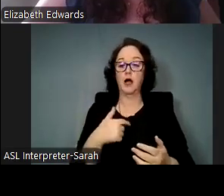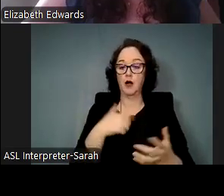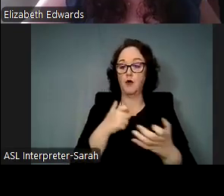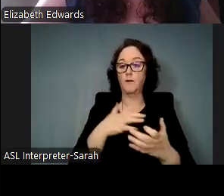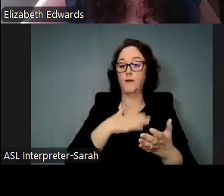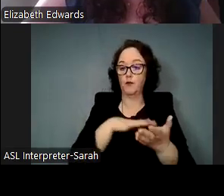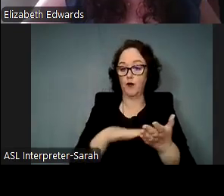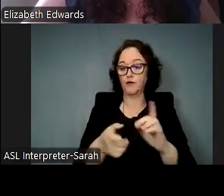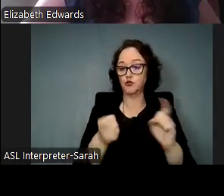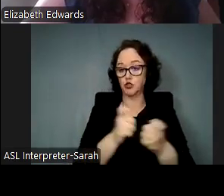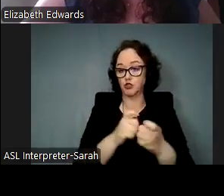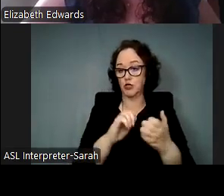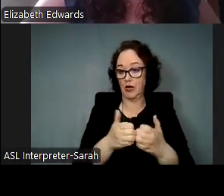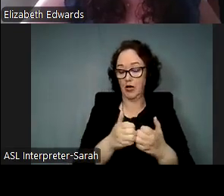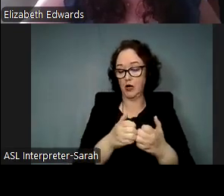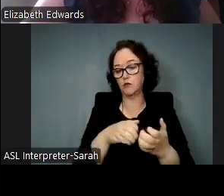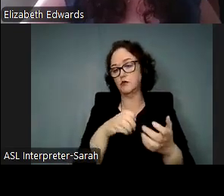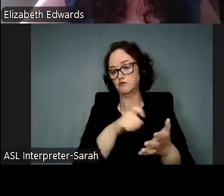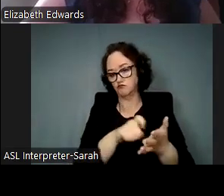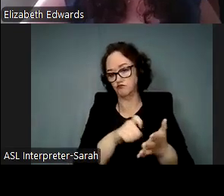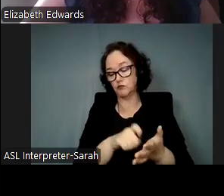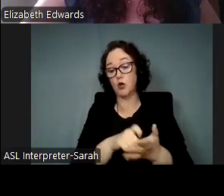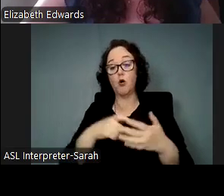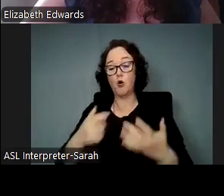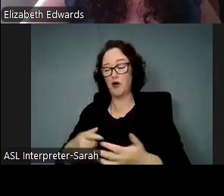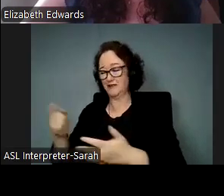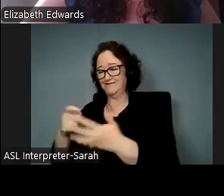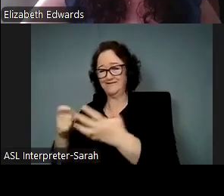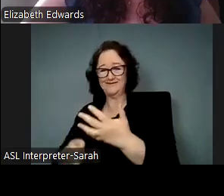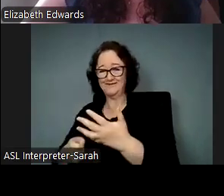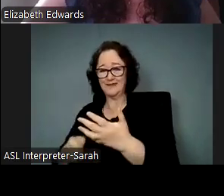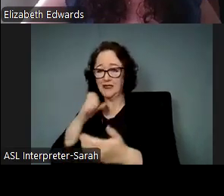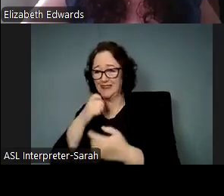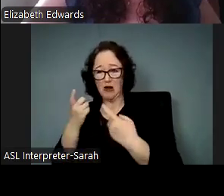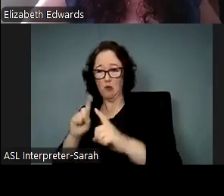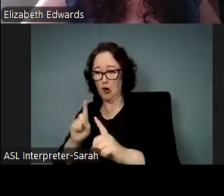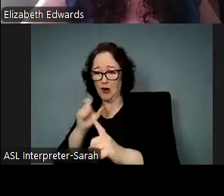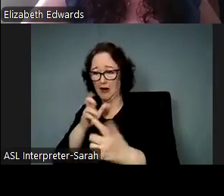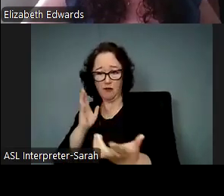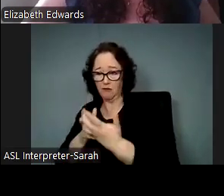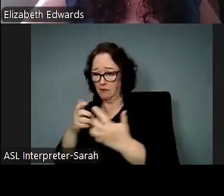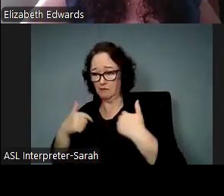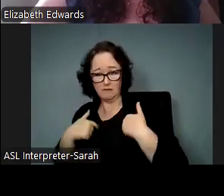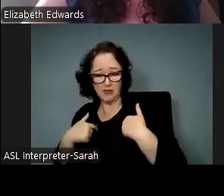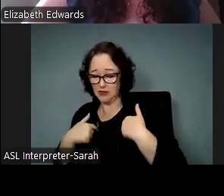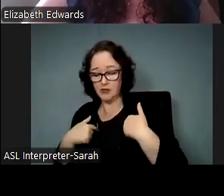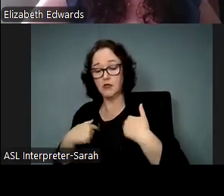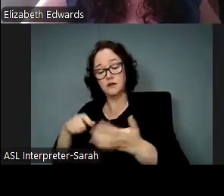what's in the waiver that doesn't work for me. And that's really the most valuable information that anybody has